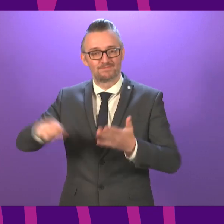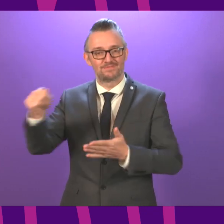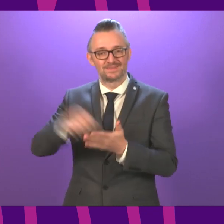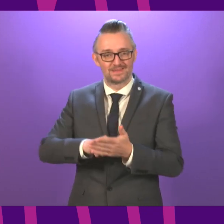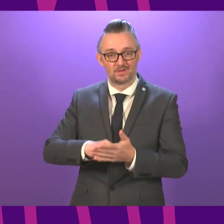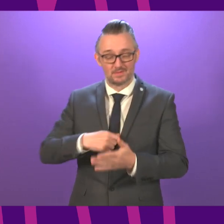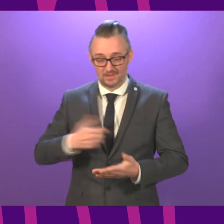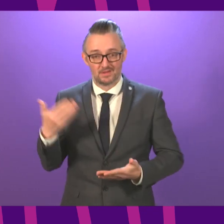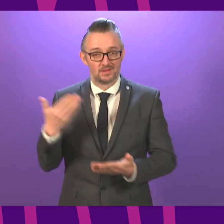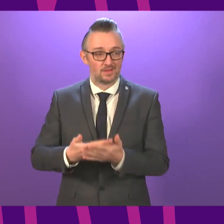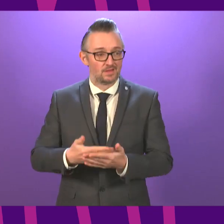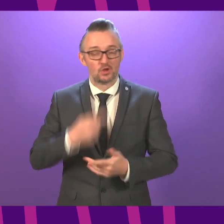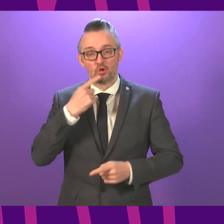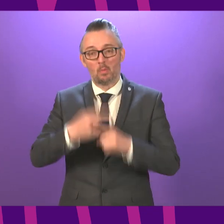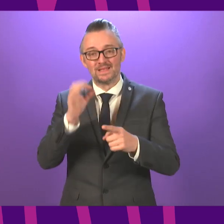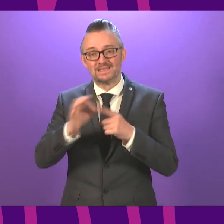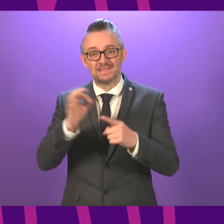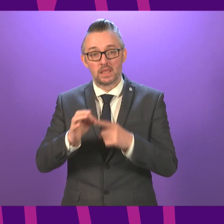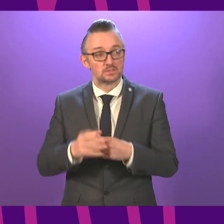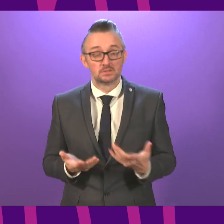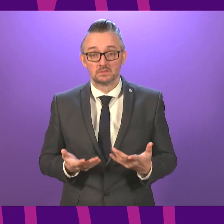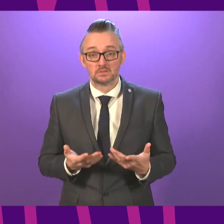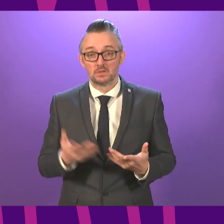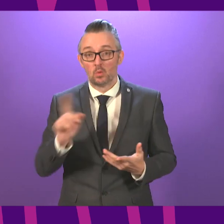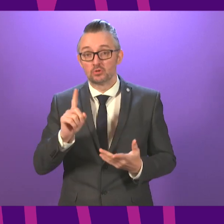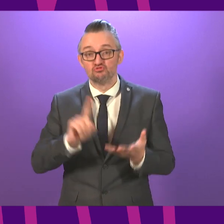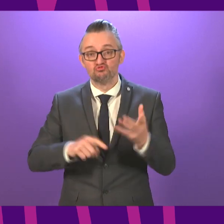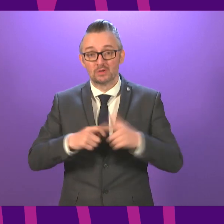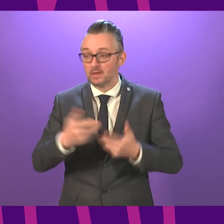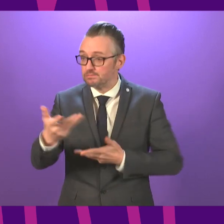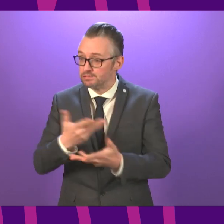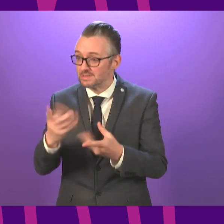with still no clarity about how the United Kingdom will trade with the EU in just 23 days’ time.